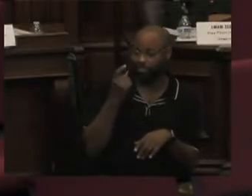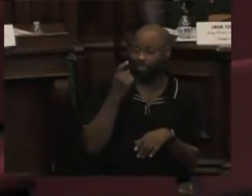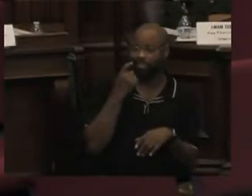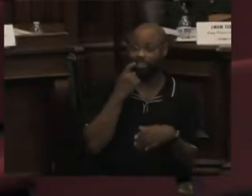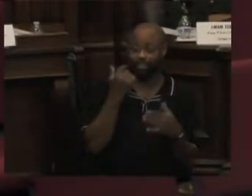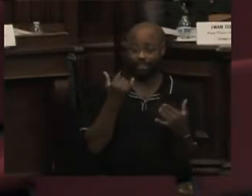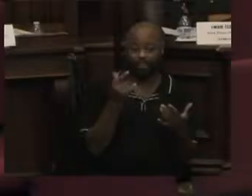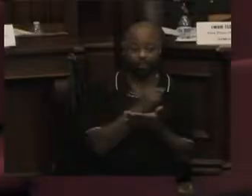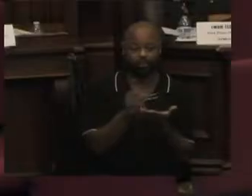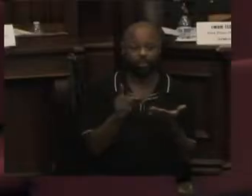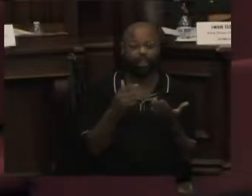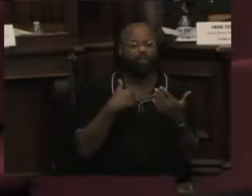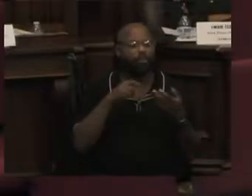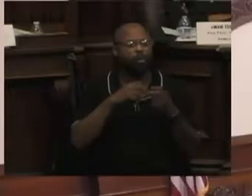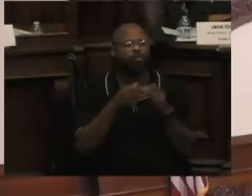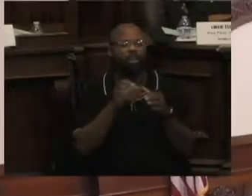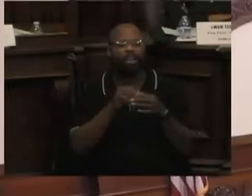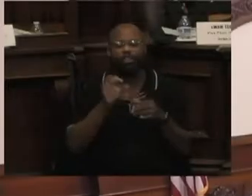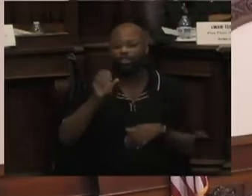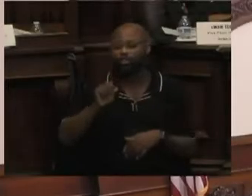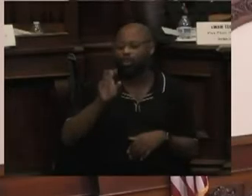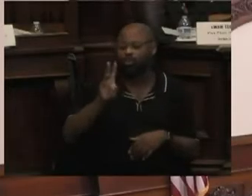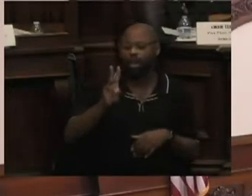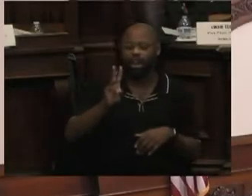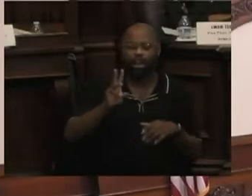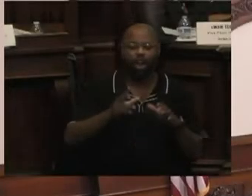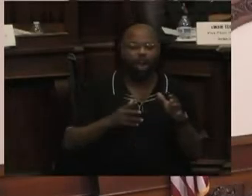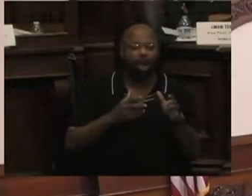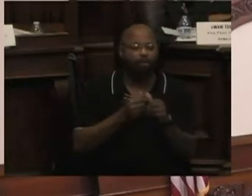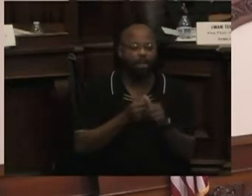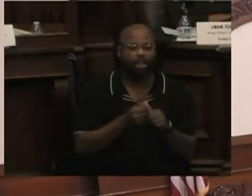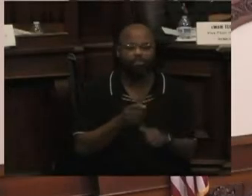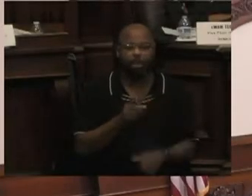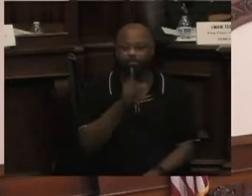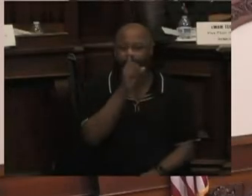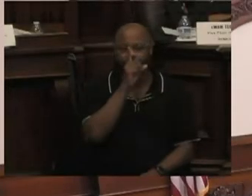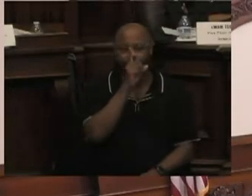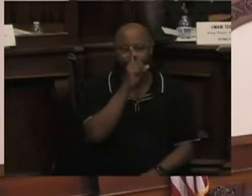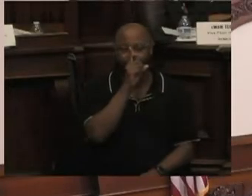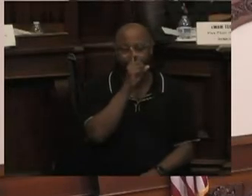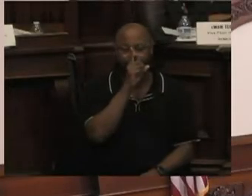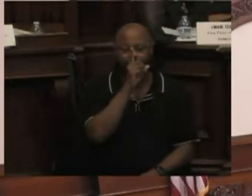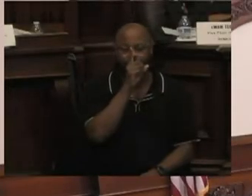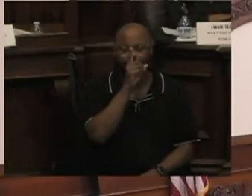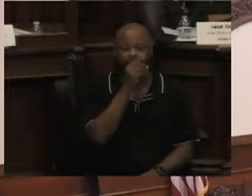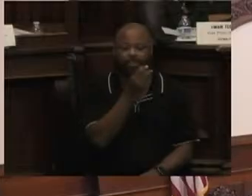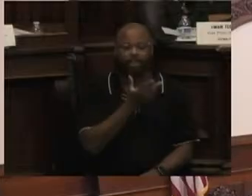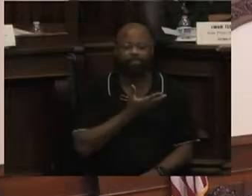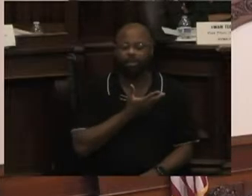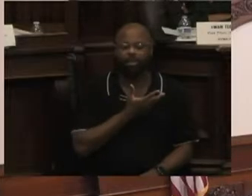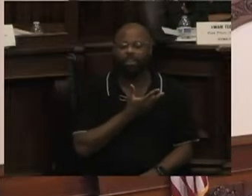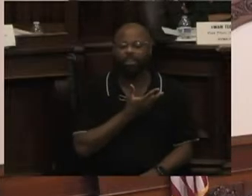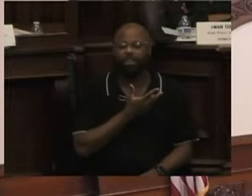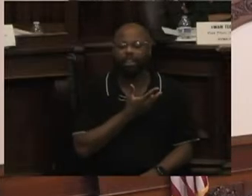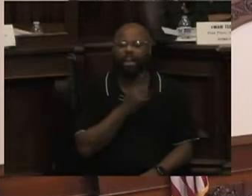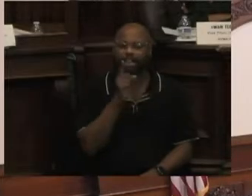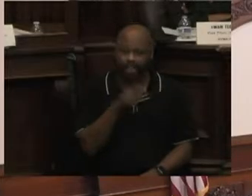I just have just one comment. I'll just this week there was an issue where there were some